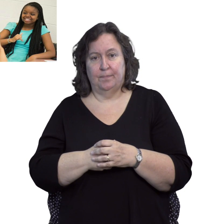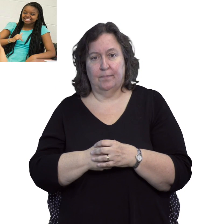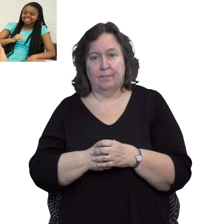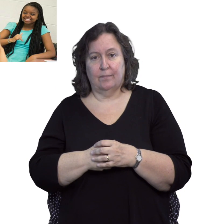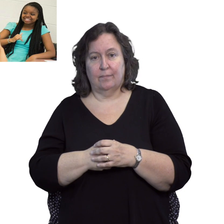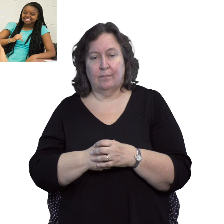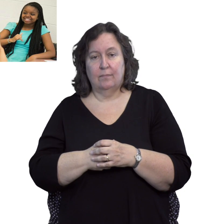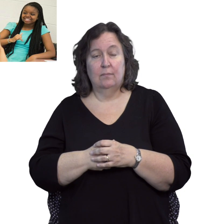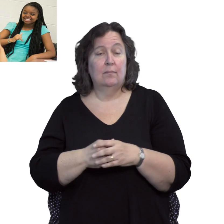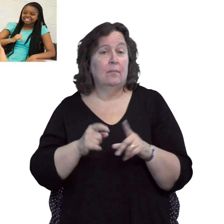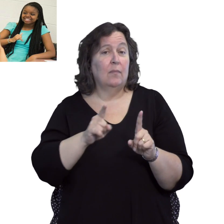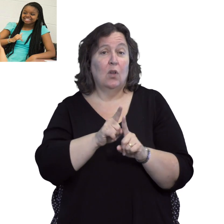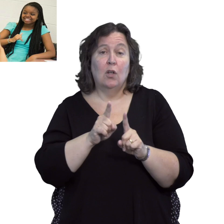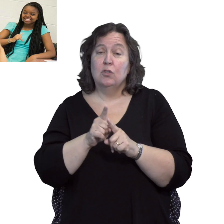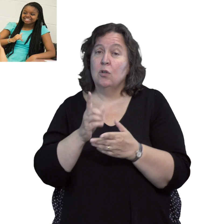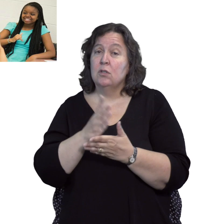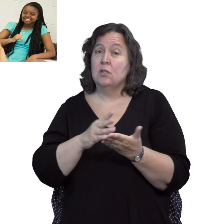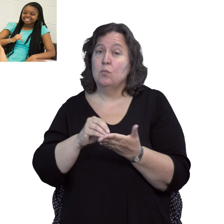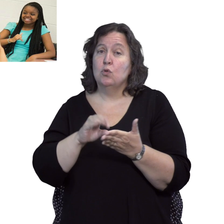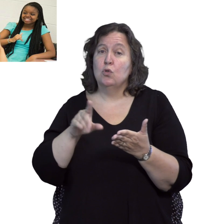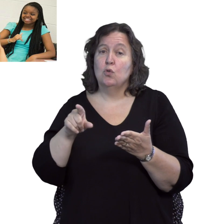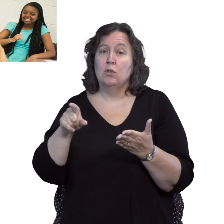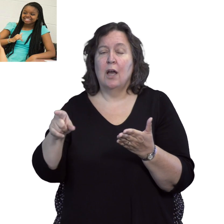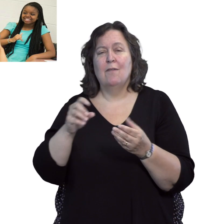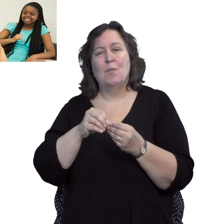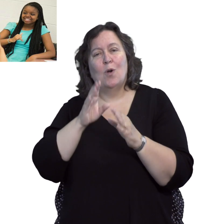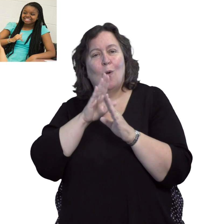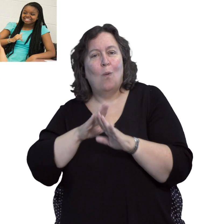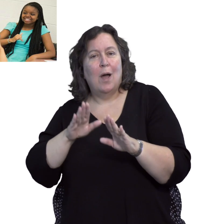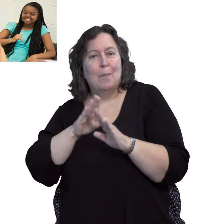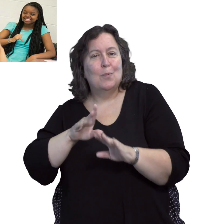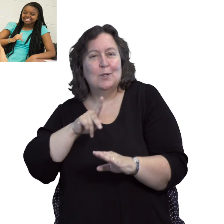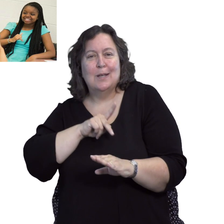Also, some students have quieter personalities and are more reserved